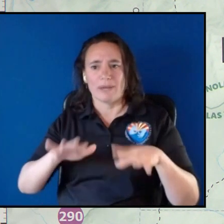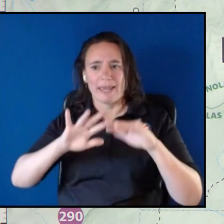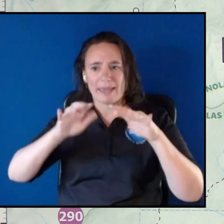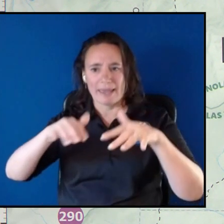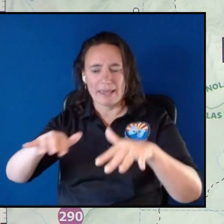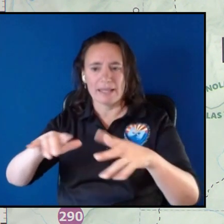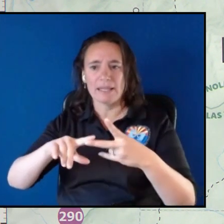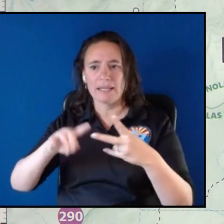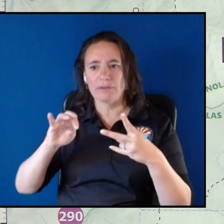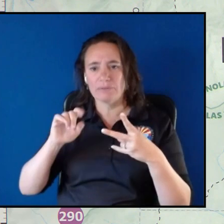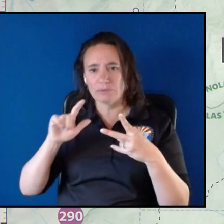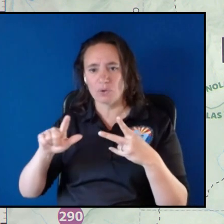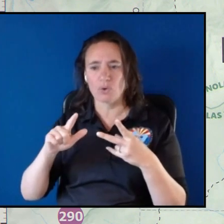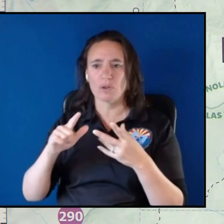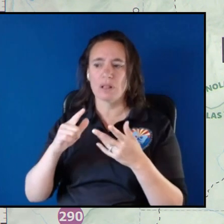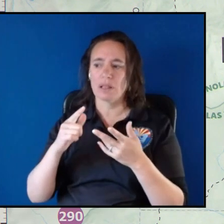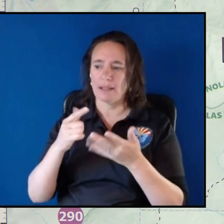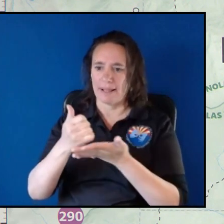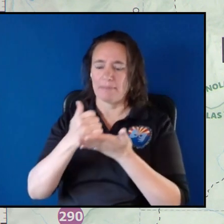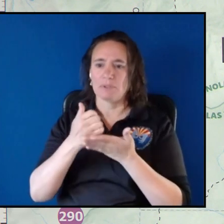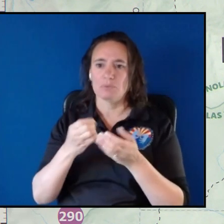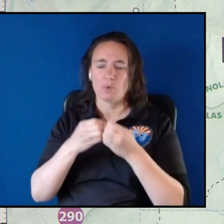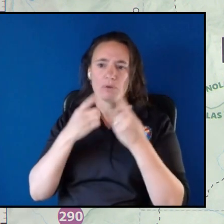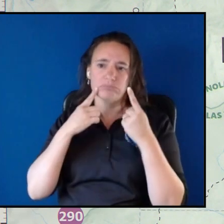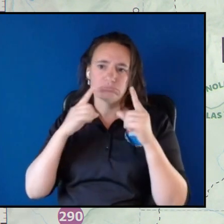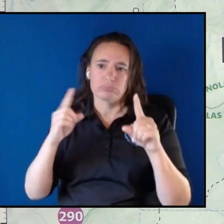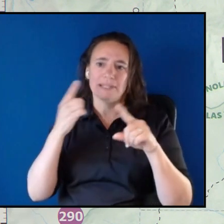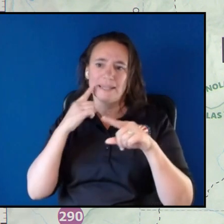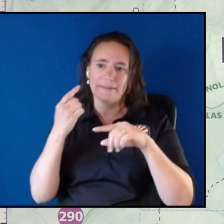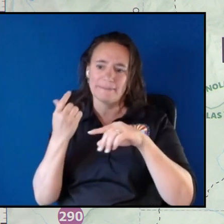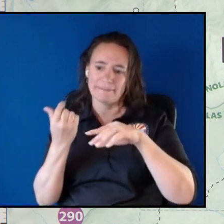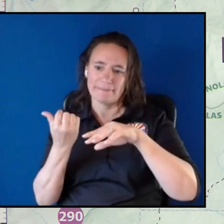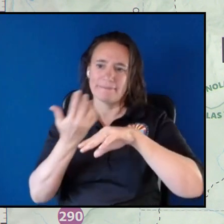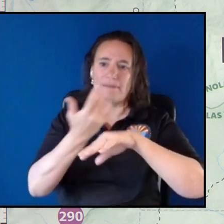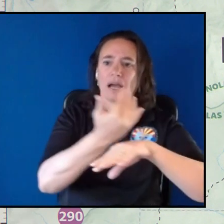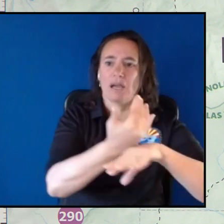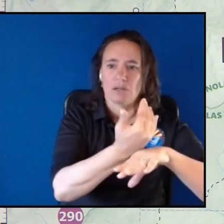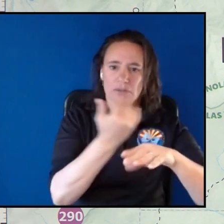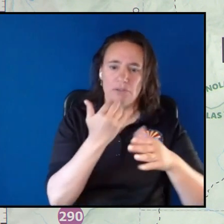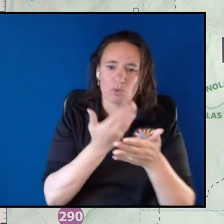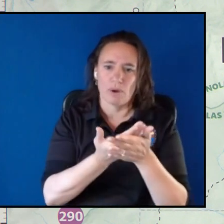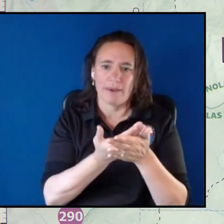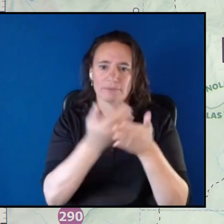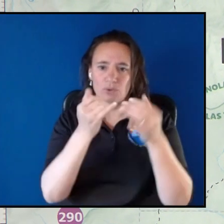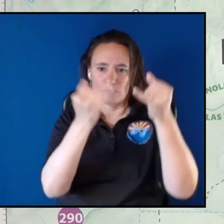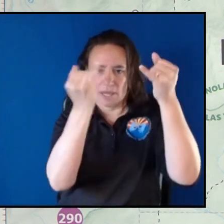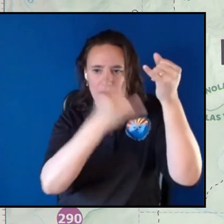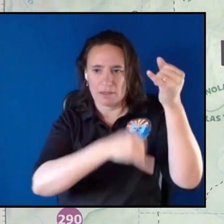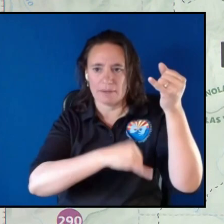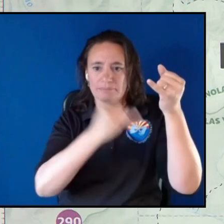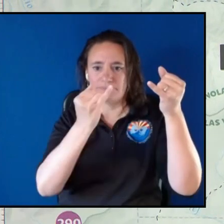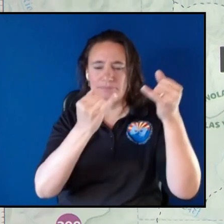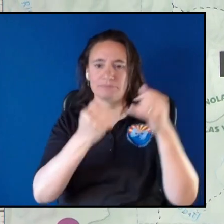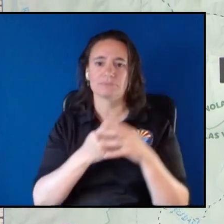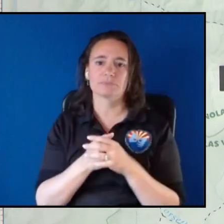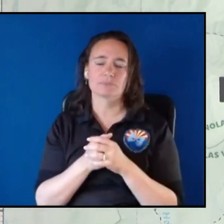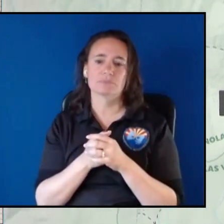success for holding that if the fire was to progress to that area. So, again going back to what they're